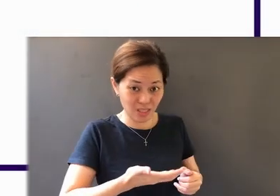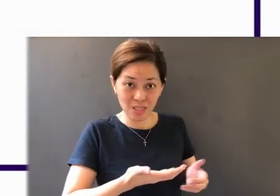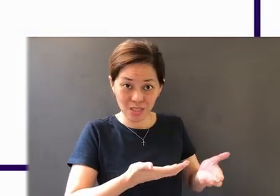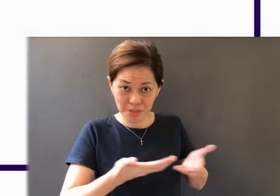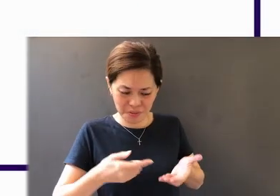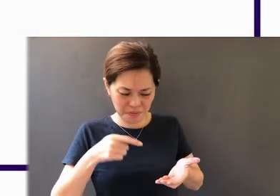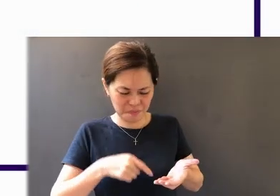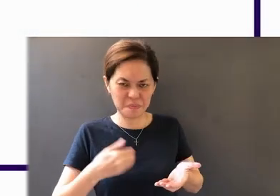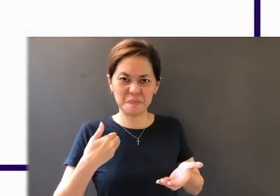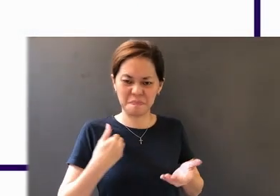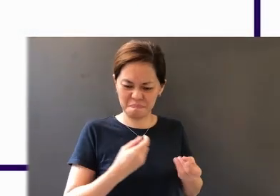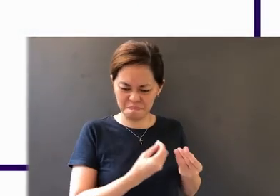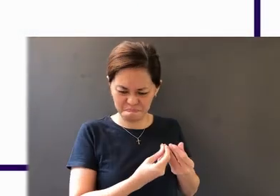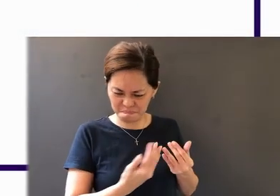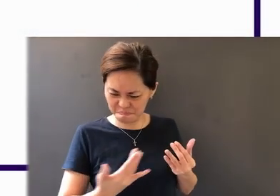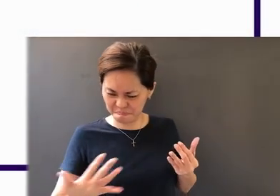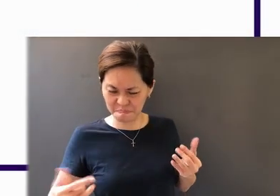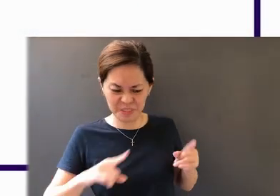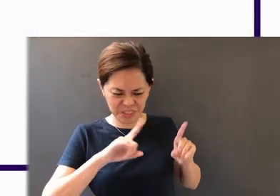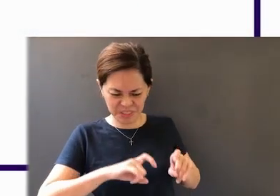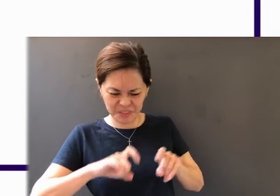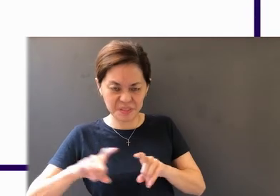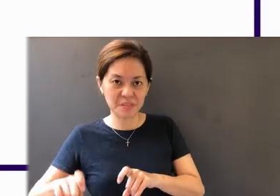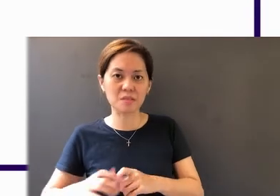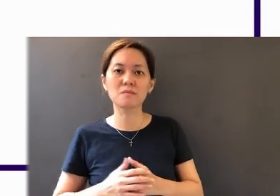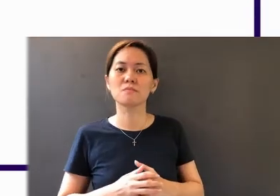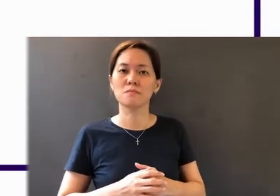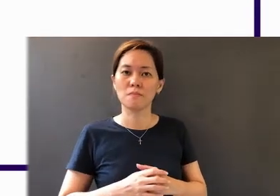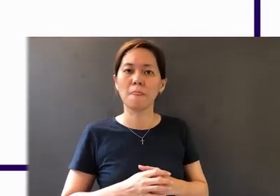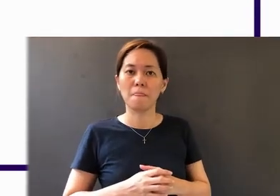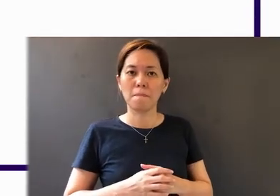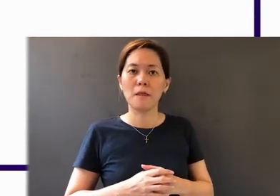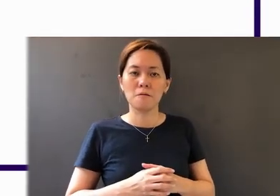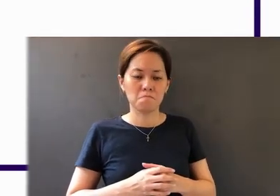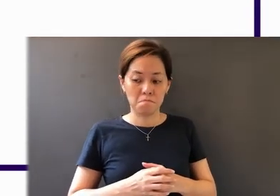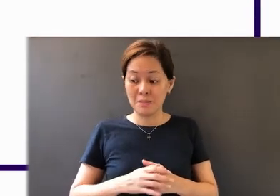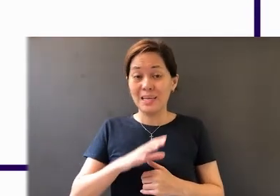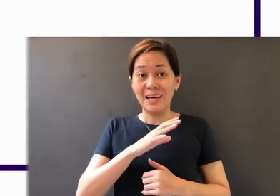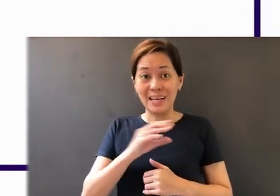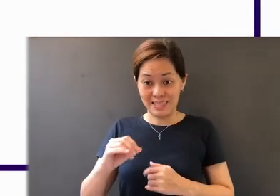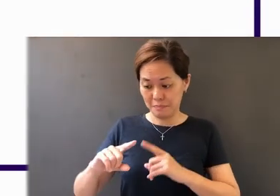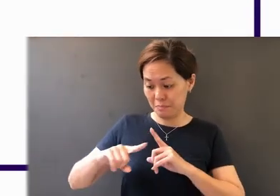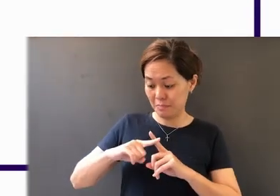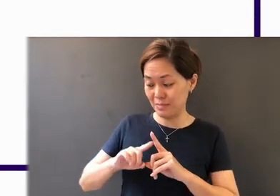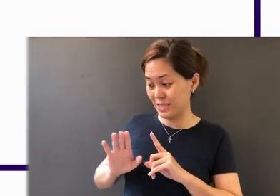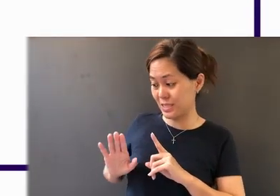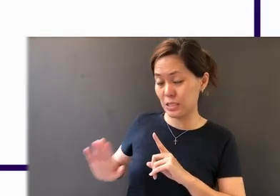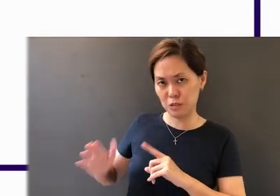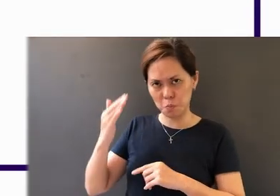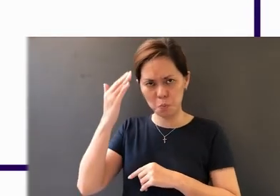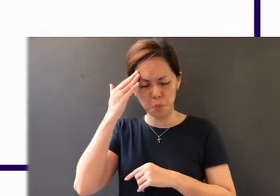there's a series of tests and there is knowledge of the signs of